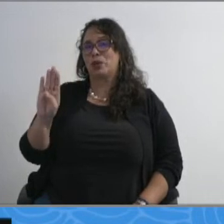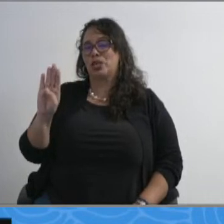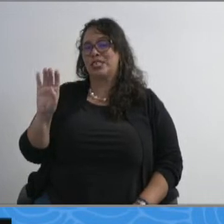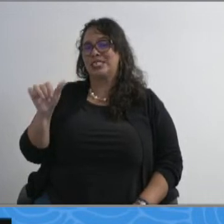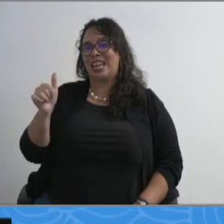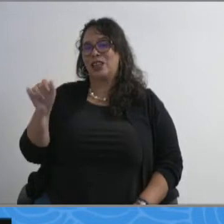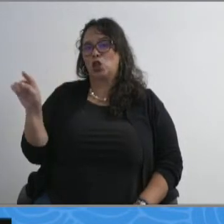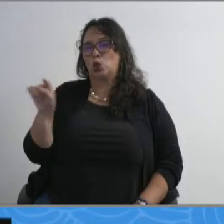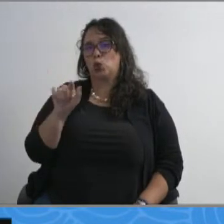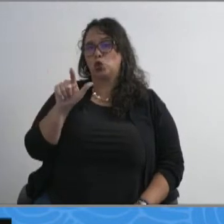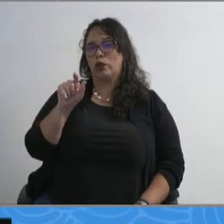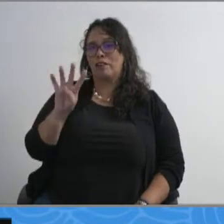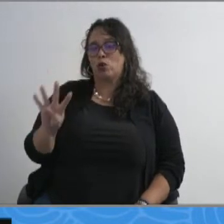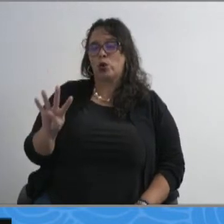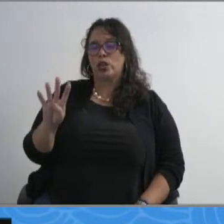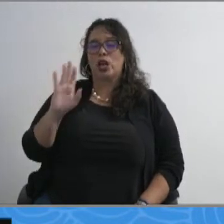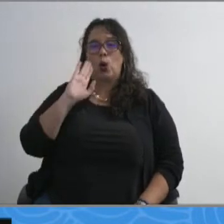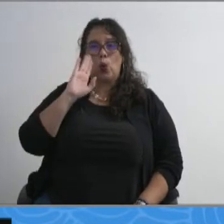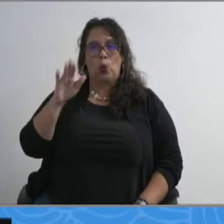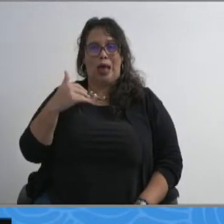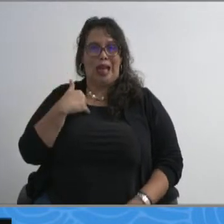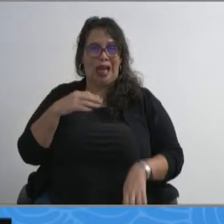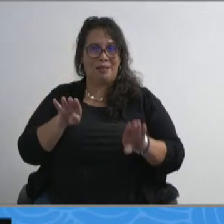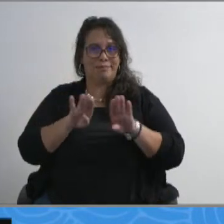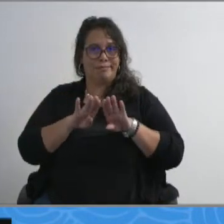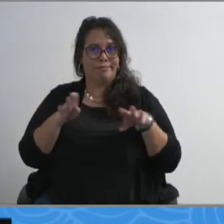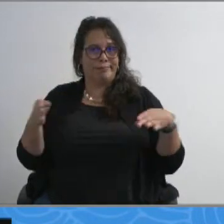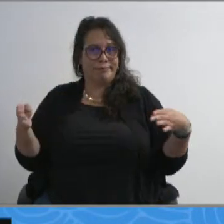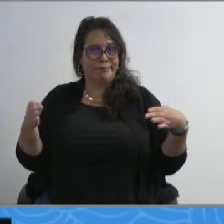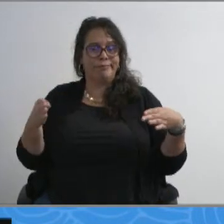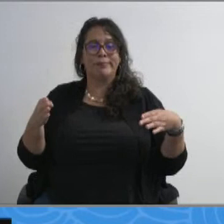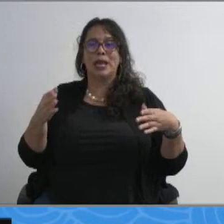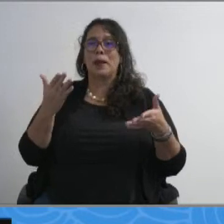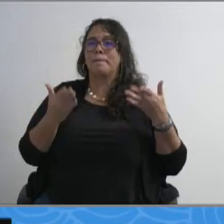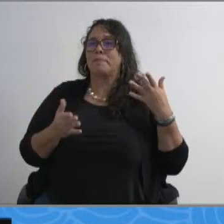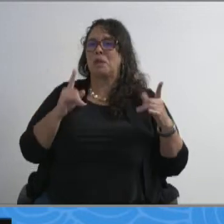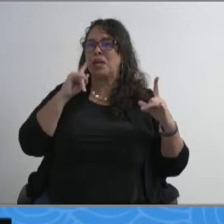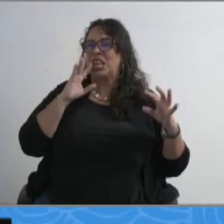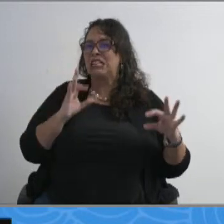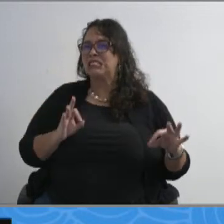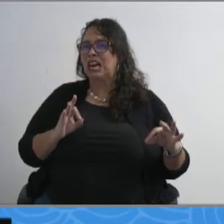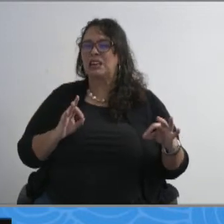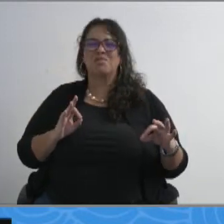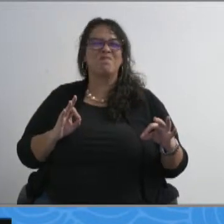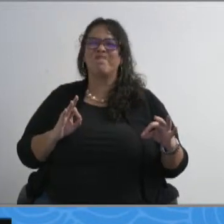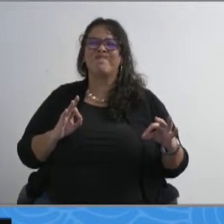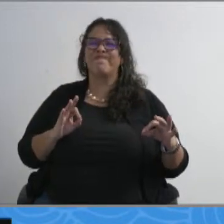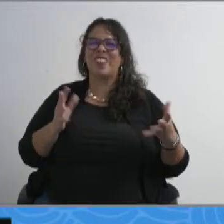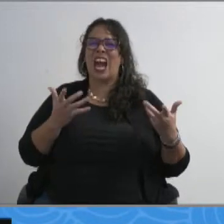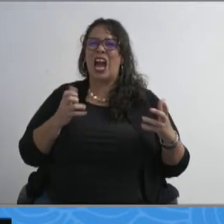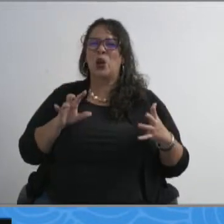eighth grade parents, they have an appeal window where maybe they wanna go back to their home school or something happened in the choice process.